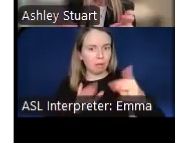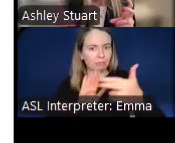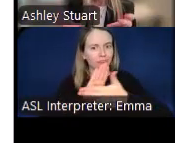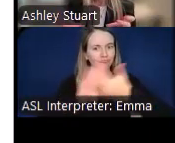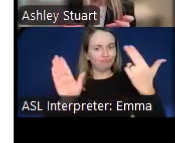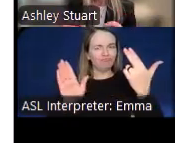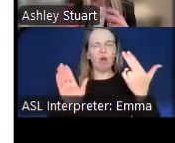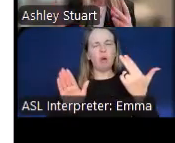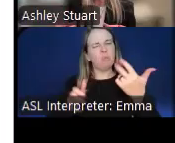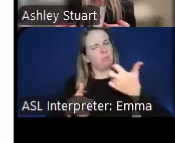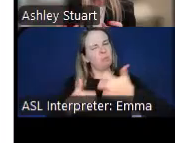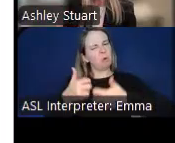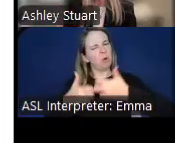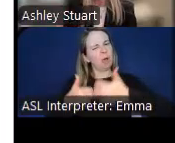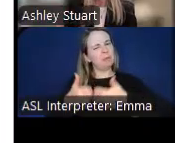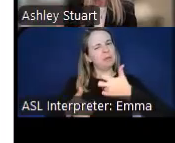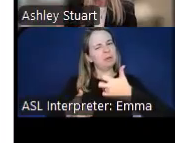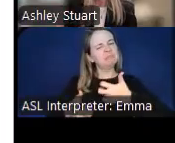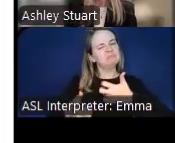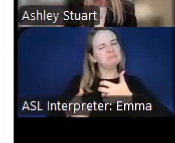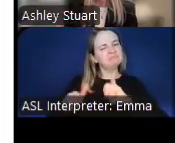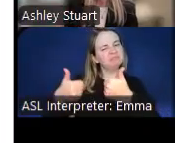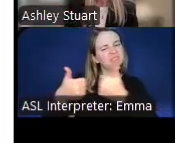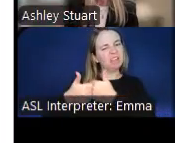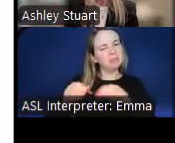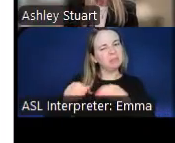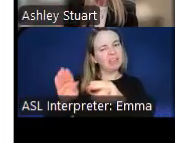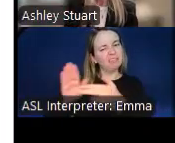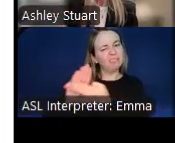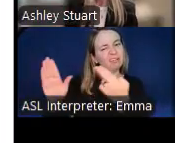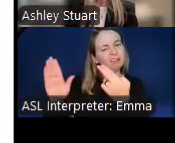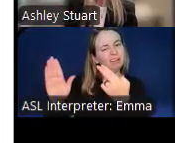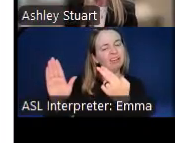problematic or challenging behaviors, specifically